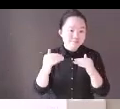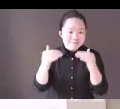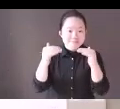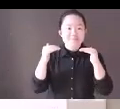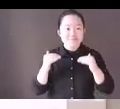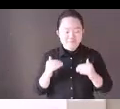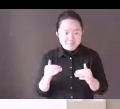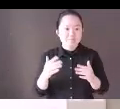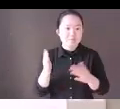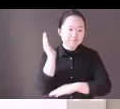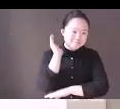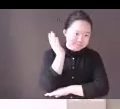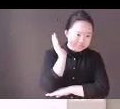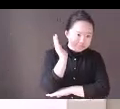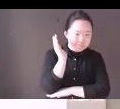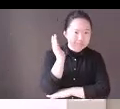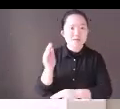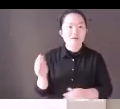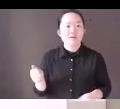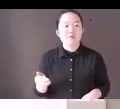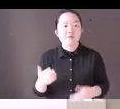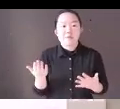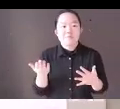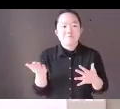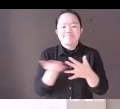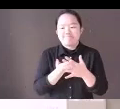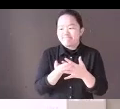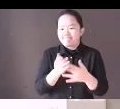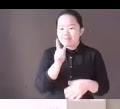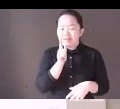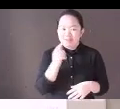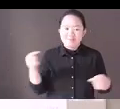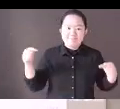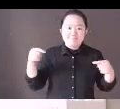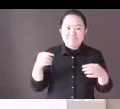everyone else I hope you have a good lunch but I can't offer it to you uh after lunch we will get